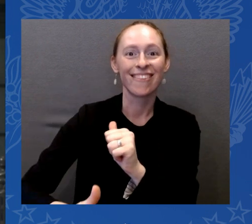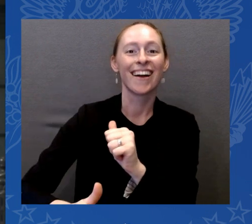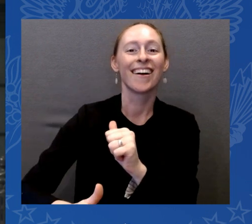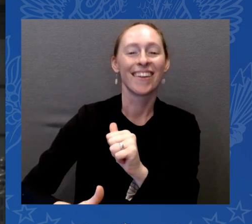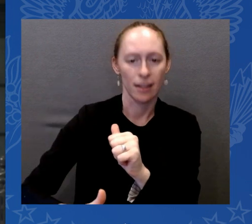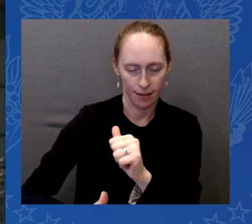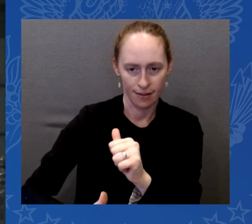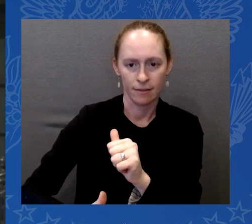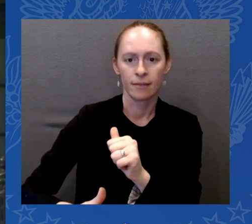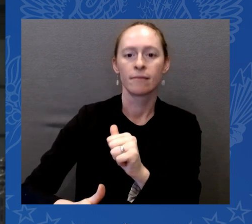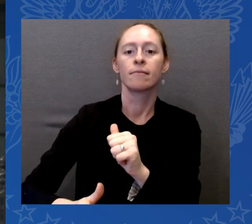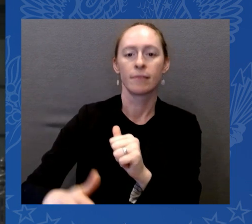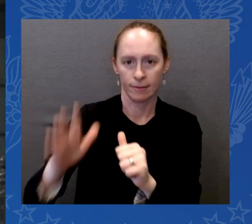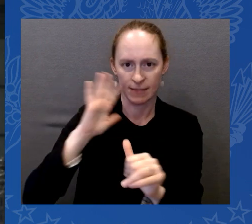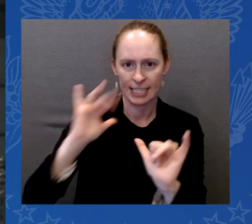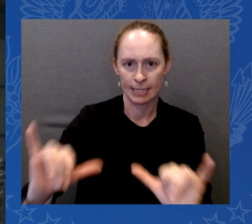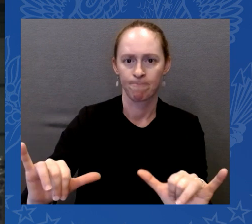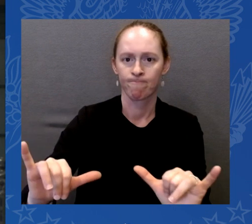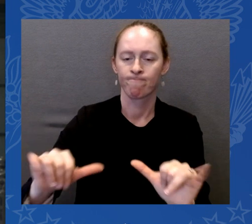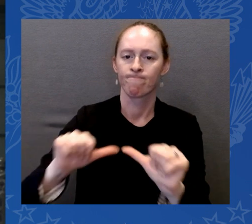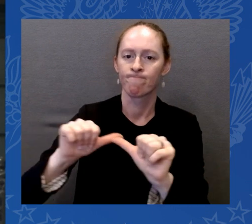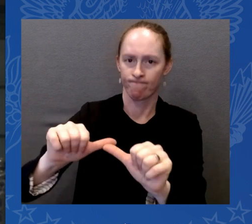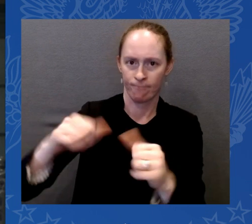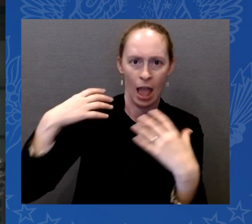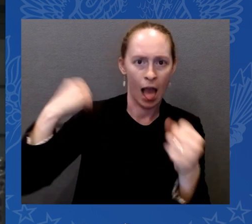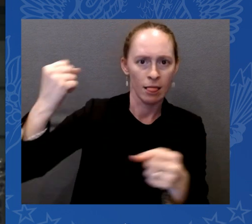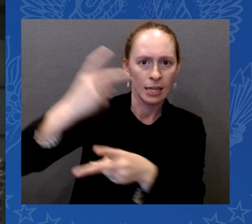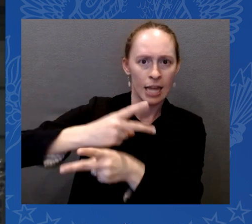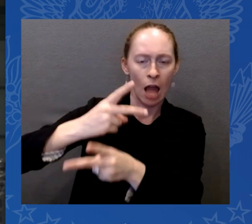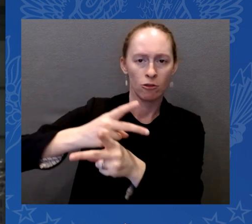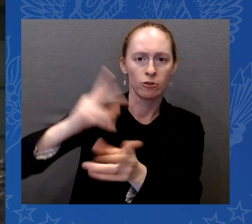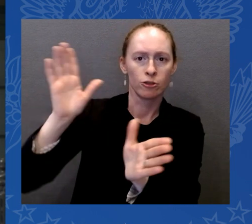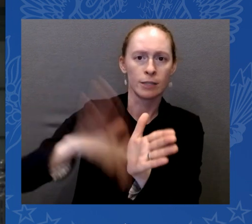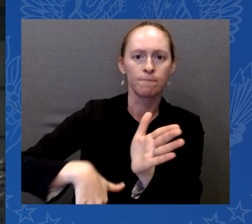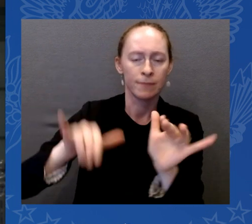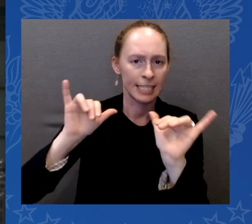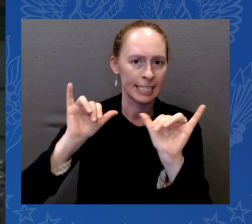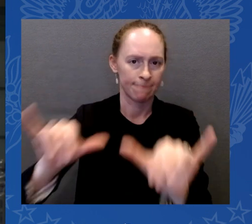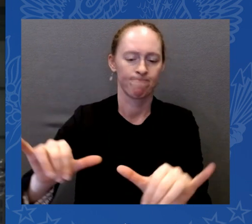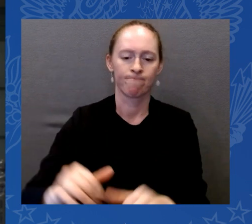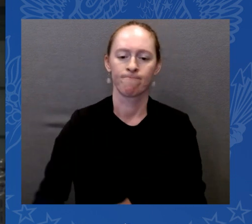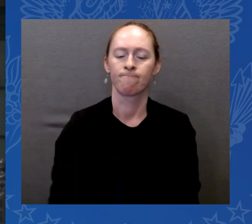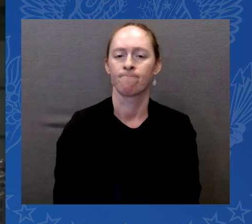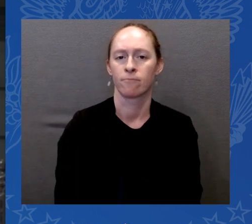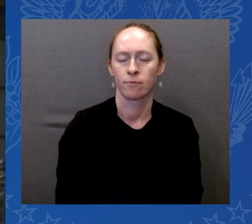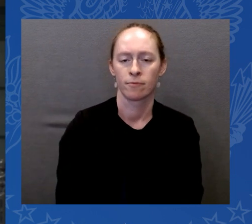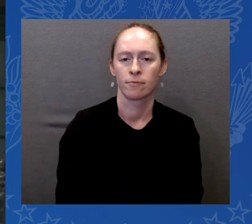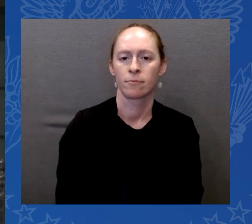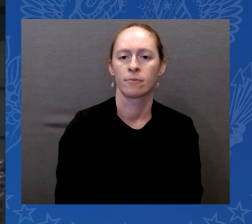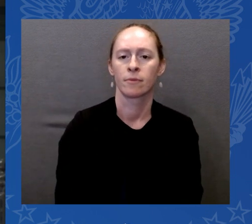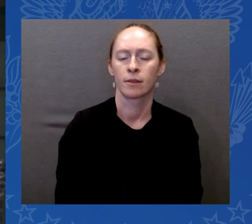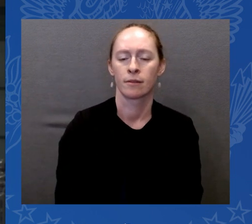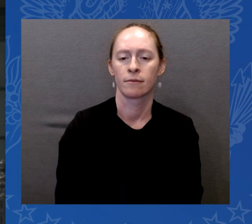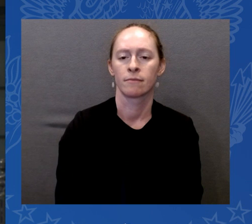It's going to lower healthcare premium costs for families and get their coverage under -- who get their con- -- coverage under the Affordable Care Act